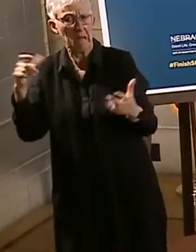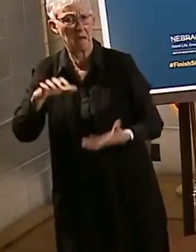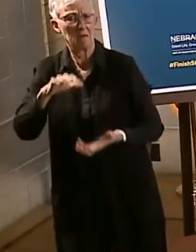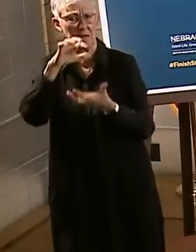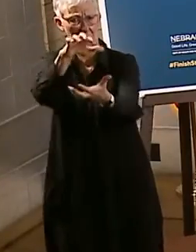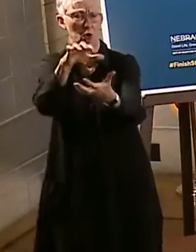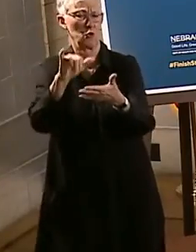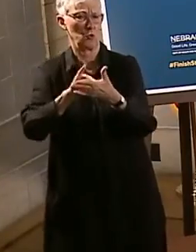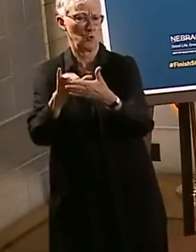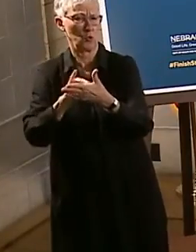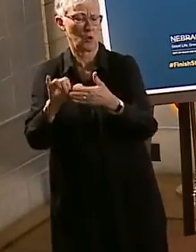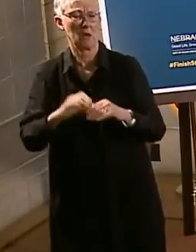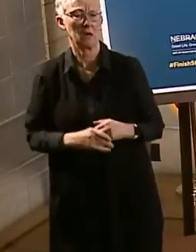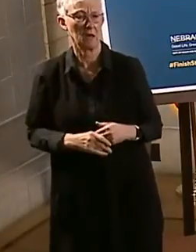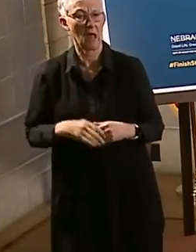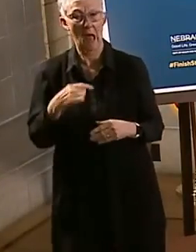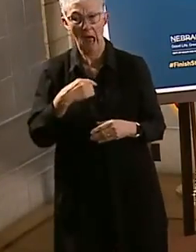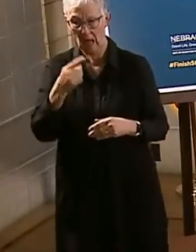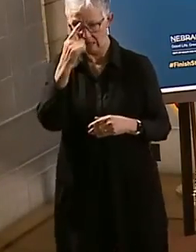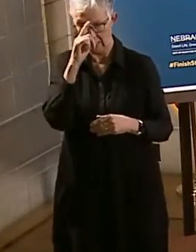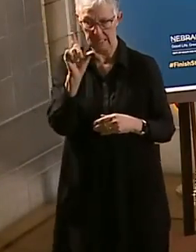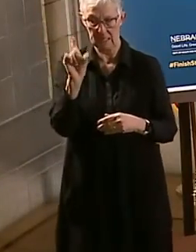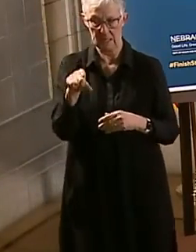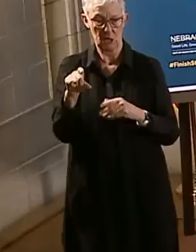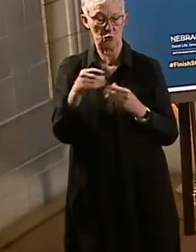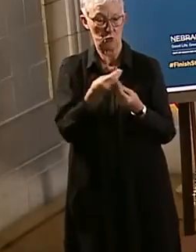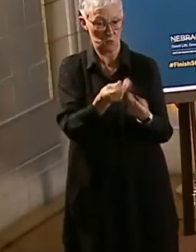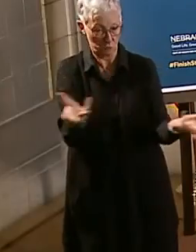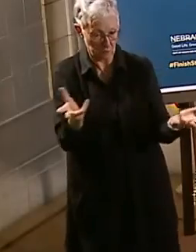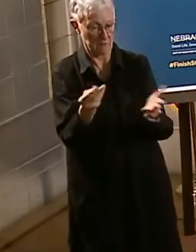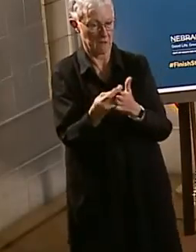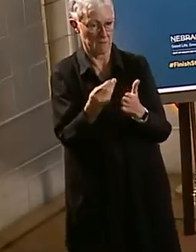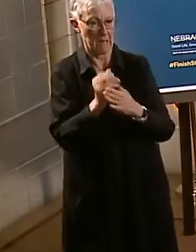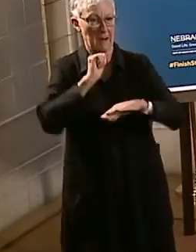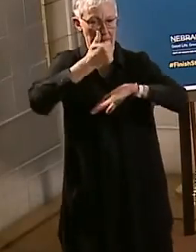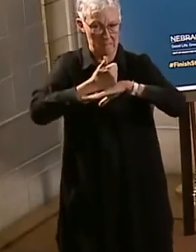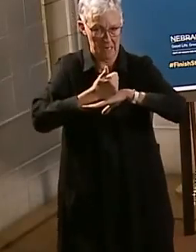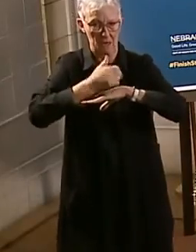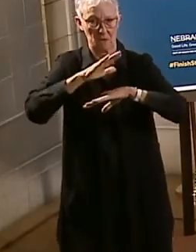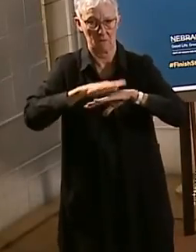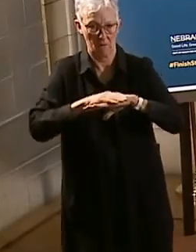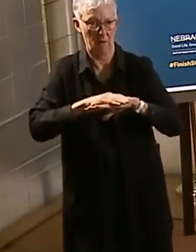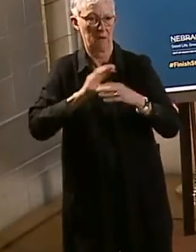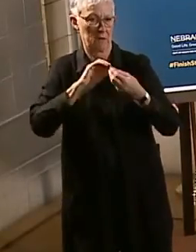BE APPROACHING ANY KIND OF GOVERNMENT PROGRAM. THE PER CAPITA WAY IS THE FAIR WAY TO DO IT, THAT'S WHAT CONGRESS SHOULD DO. IF THEY ARE FOING TO DO A STIMULUS PACKAGE, DO IT ON A PER